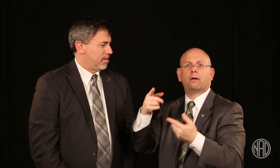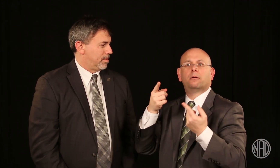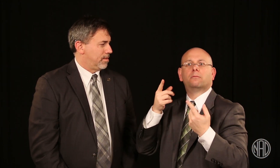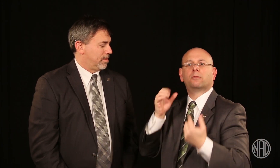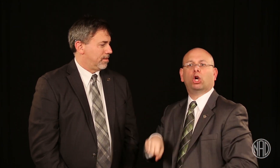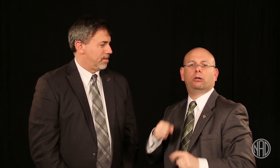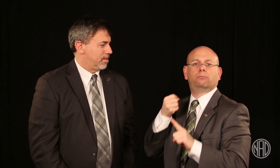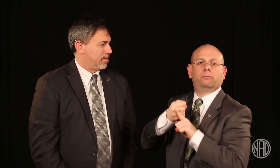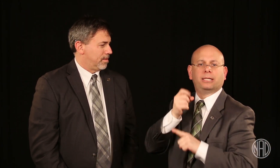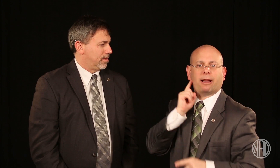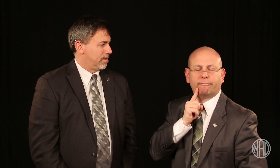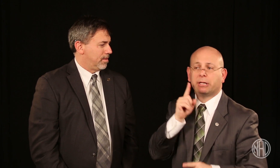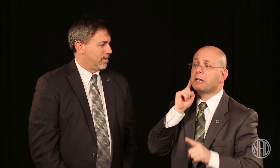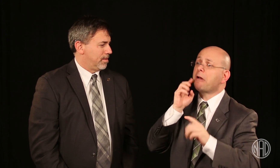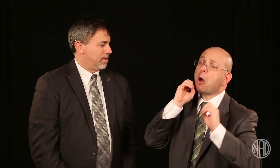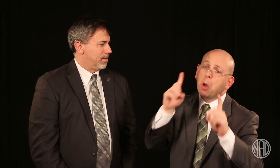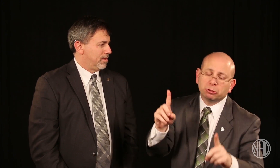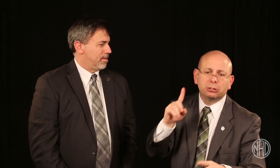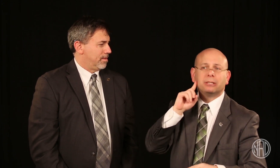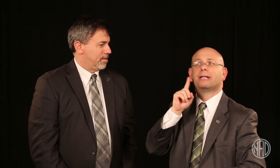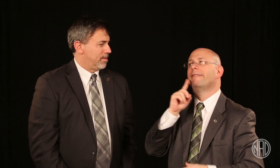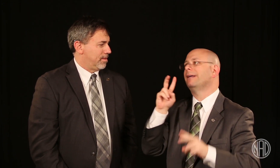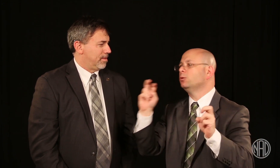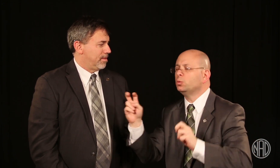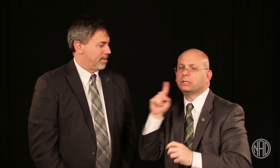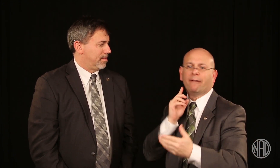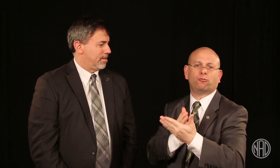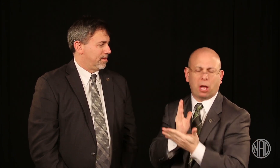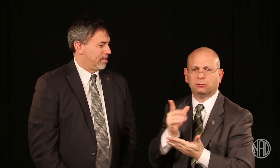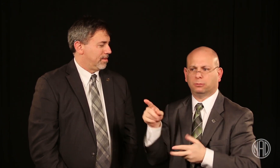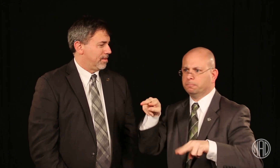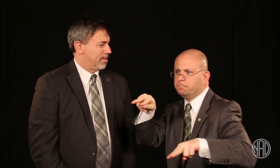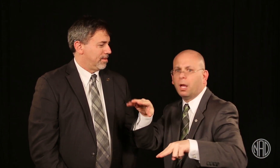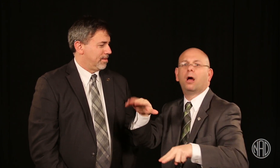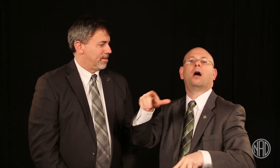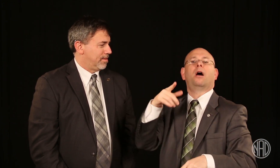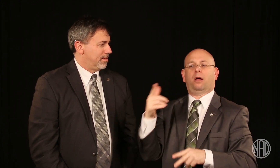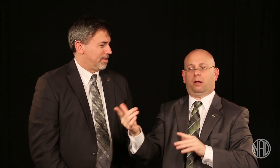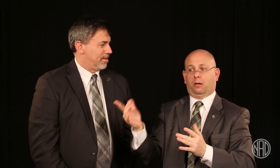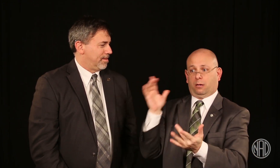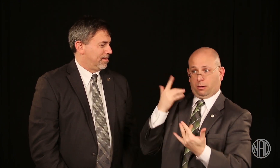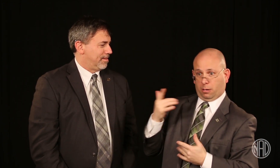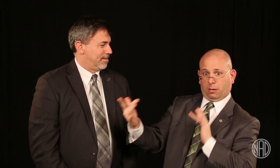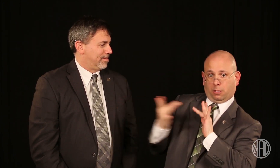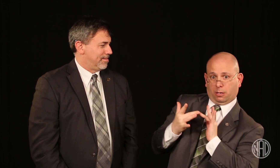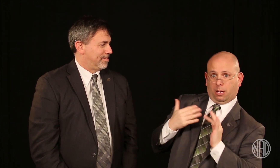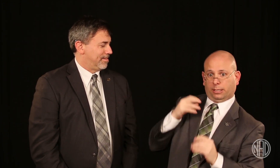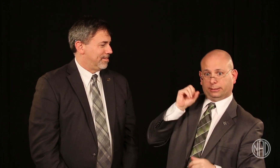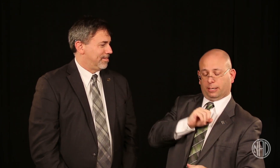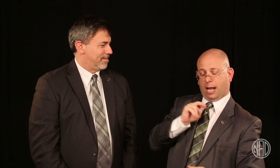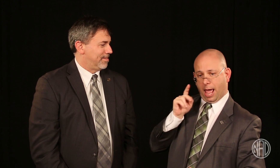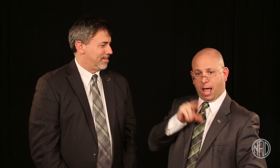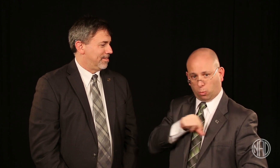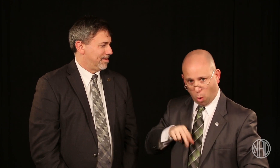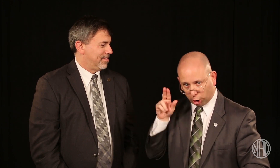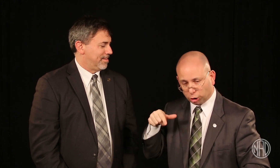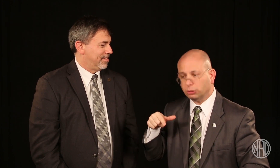with respect to deaf education, deaf rights, and so forth. When bills like these arise, she will contact the NAD headquarters